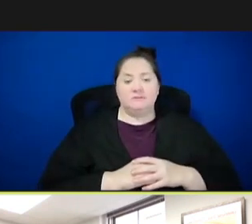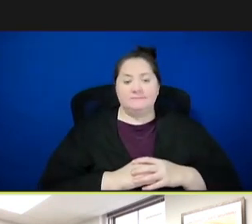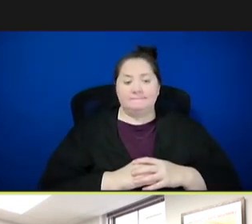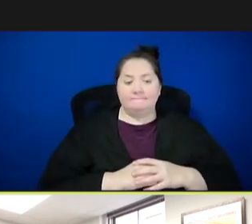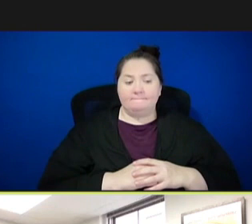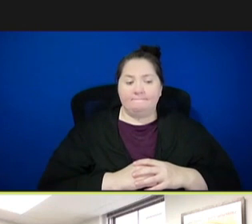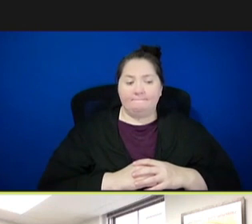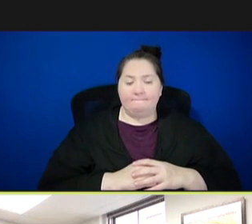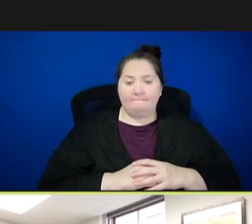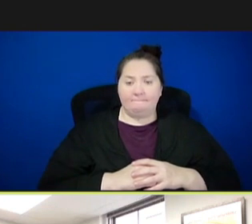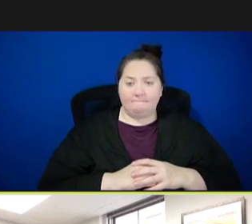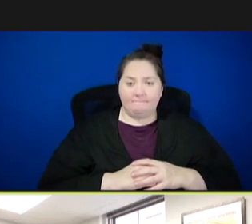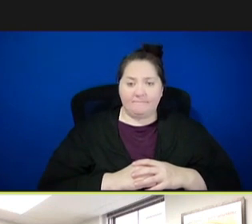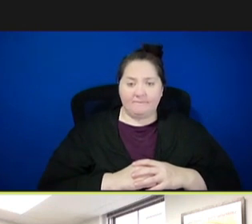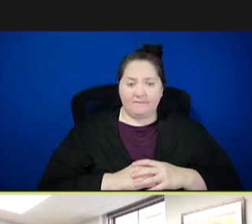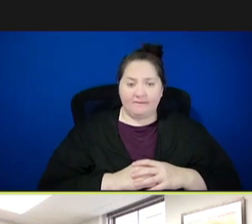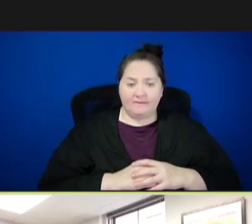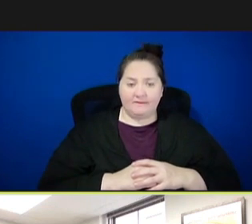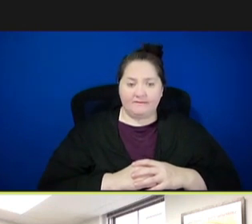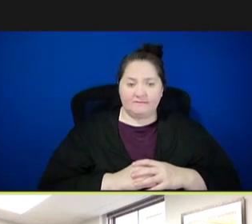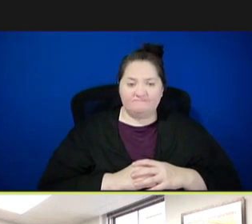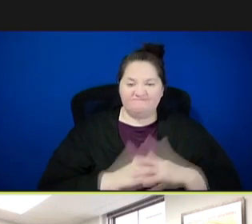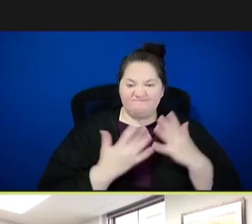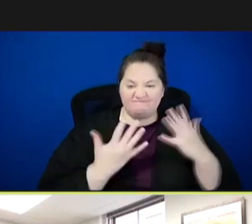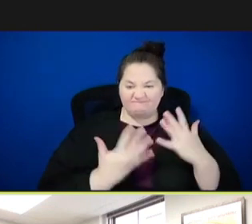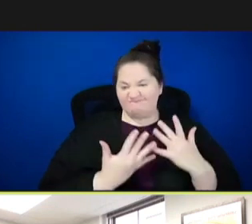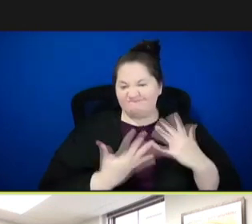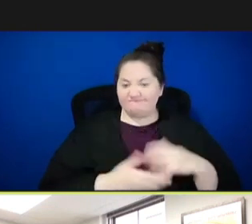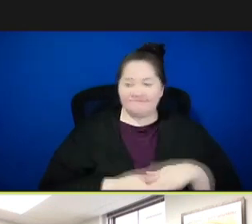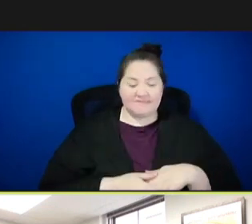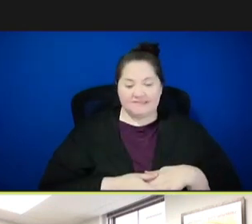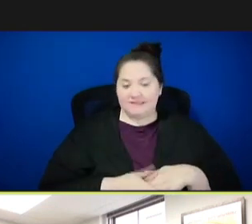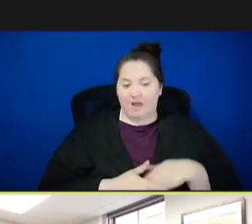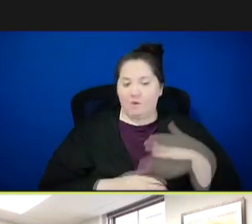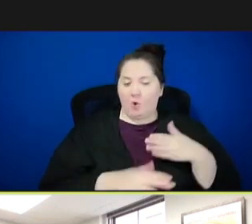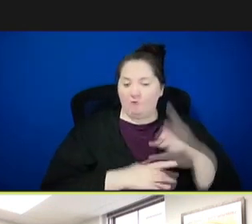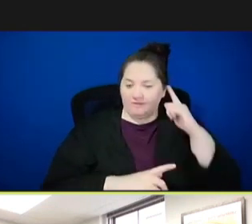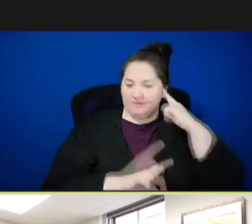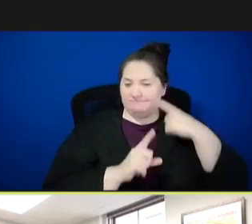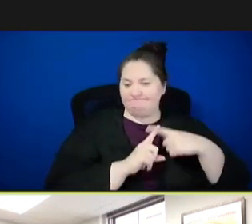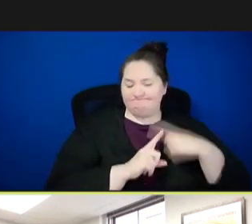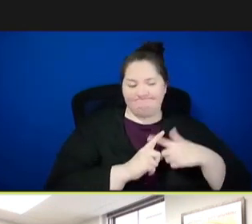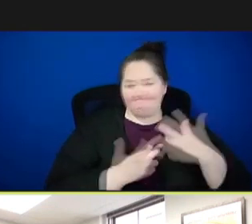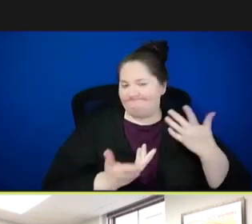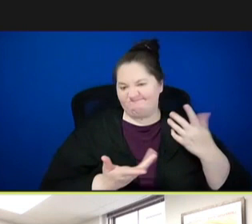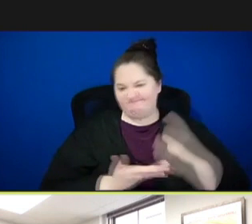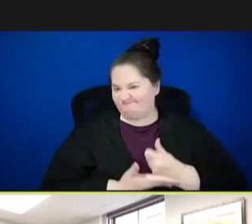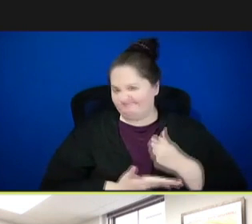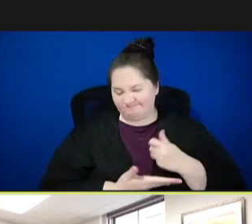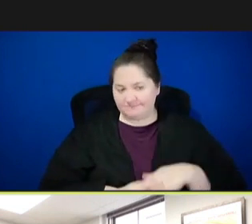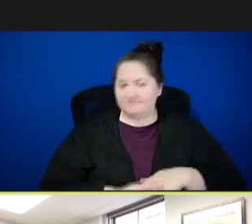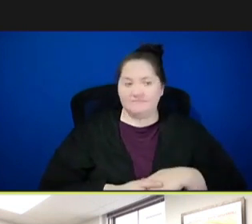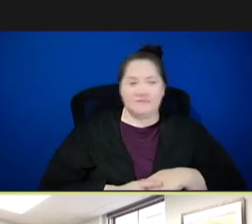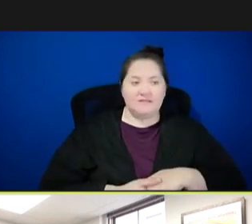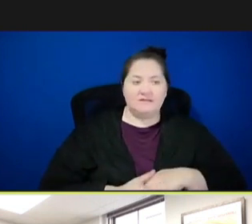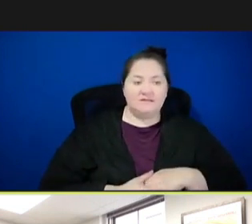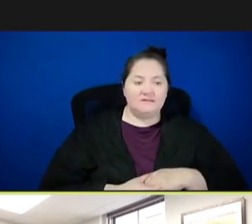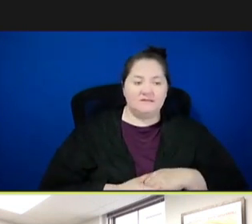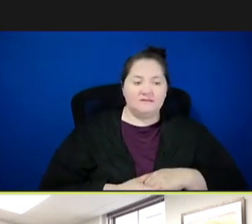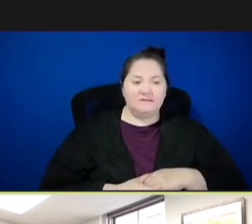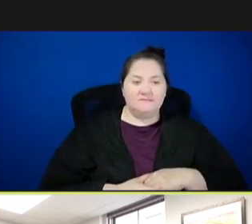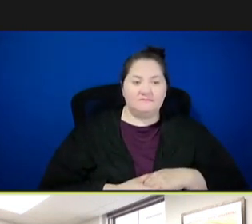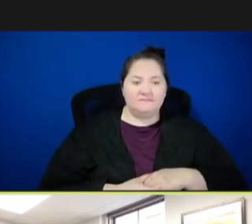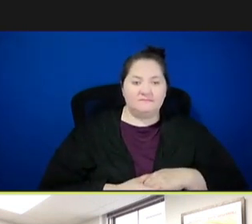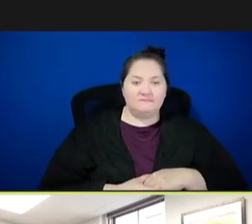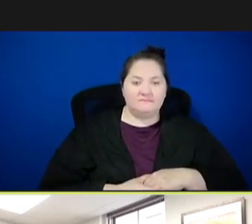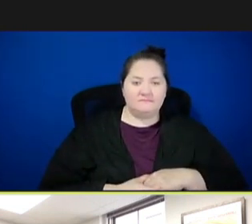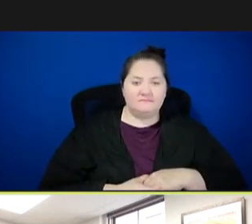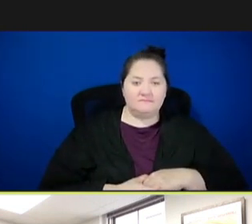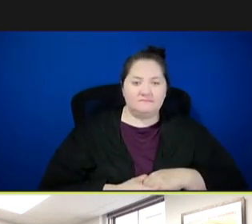immunization rate in pregnancy. Unfortunately, I was overly optimistic. The blurriness of my screen